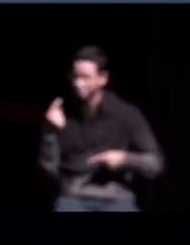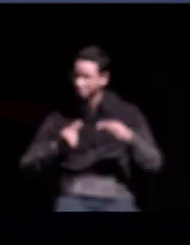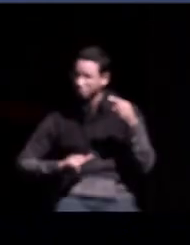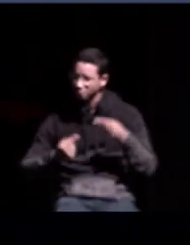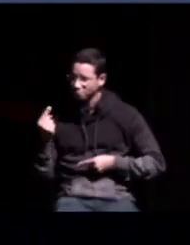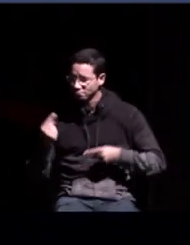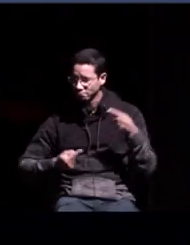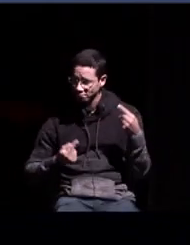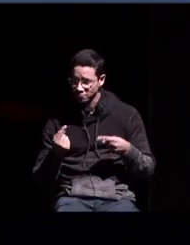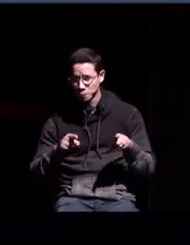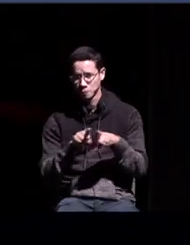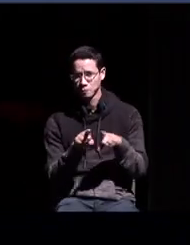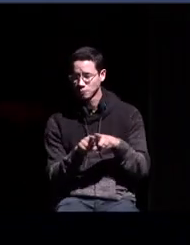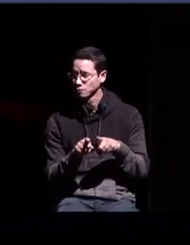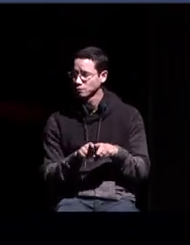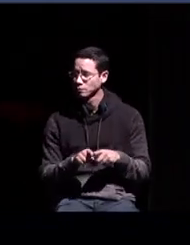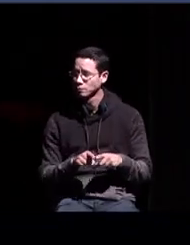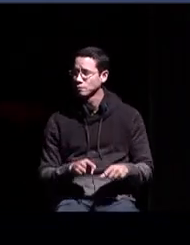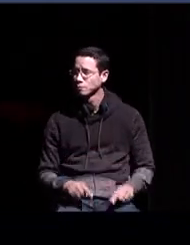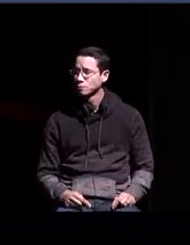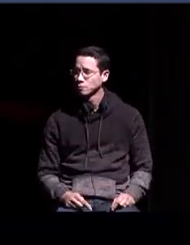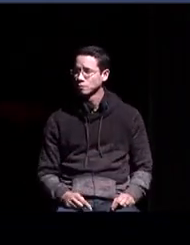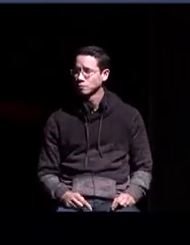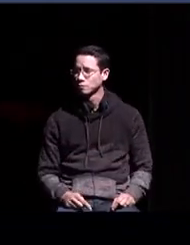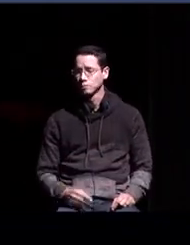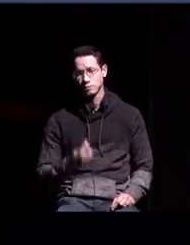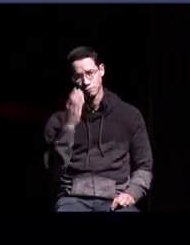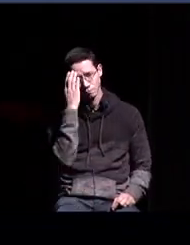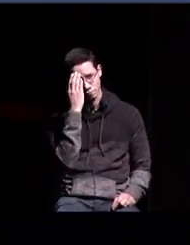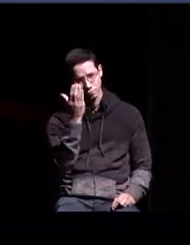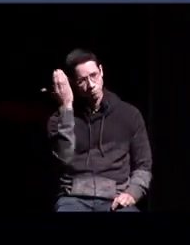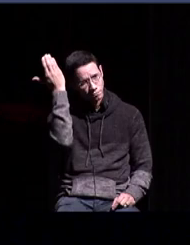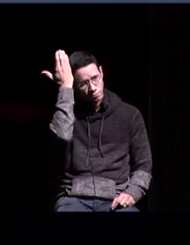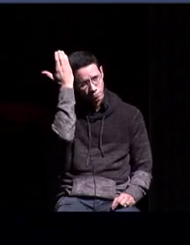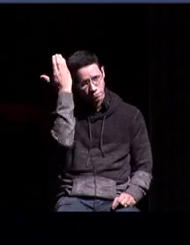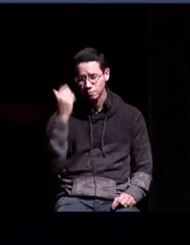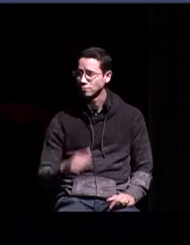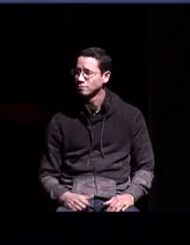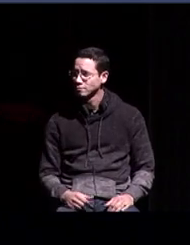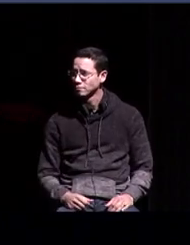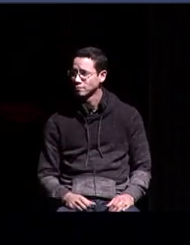And I’d like to thank but I don’t know if to thank Sesc, I have always this problem, because Sesc is a figure,